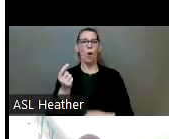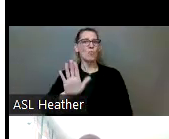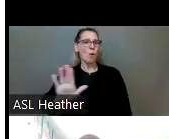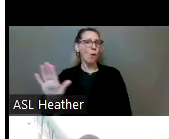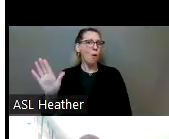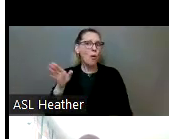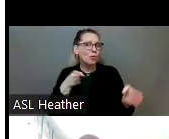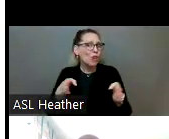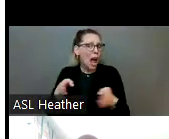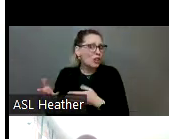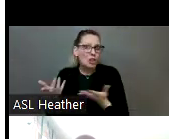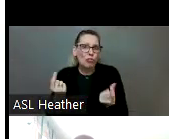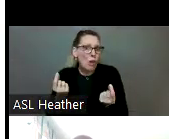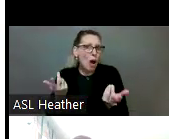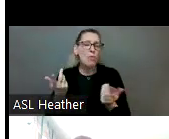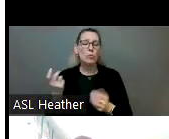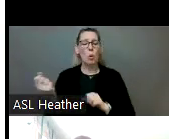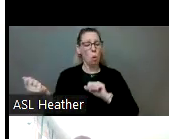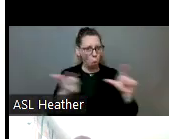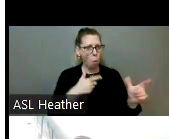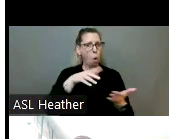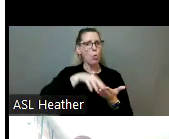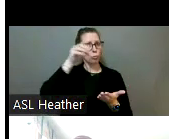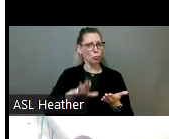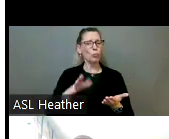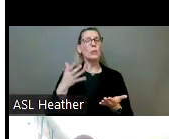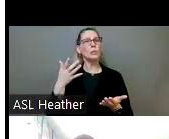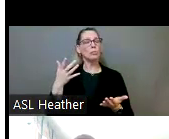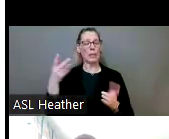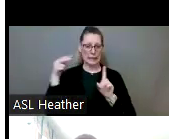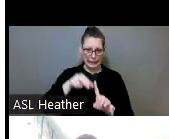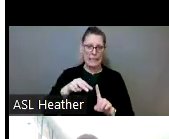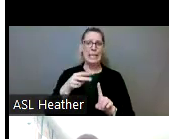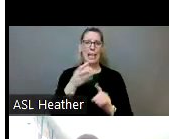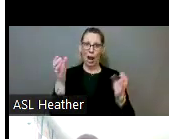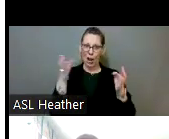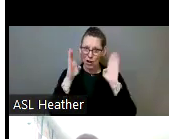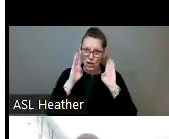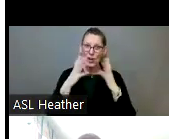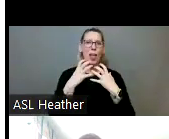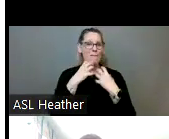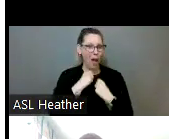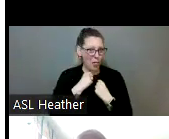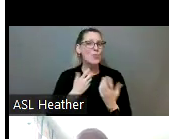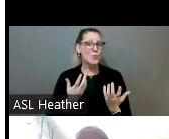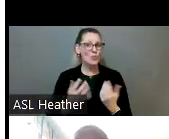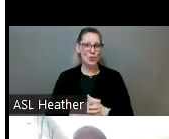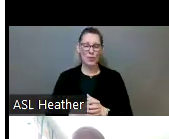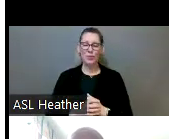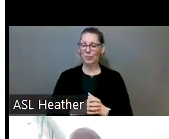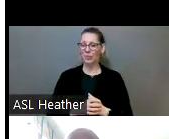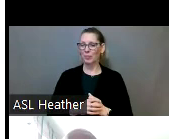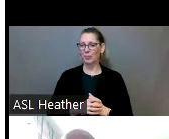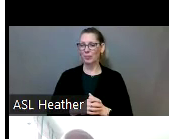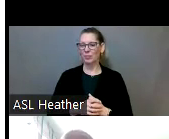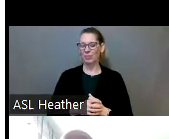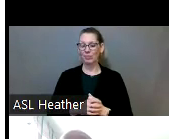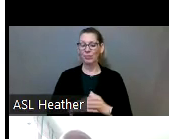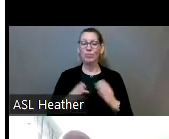doing so that every student is seen and heard and valued? And then the supportive